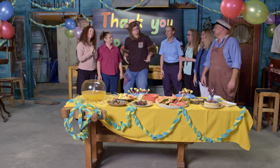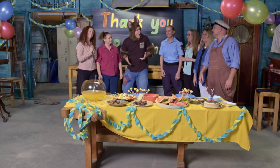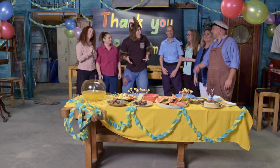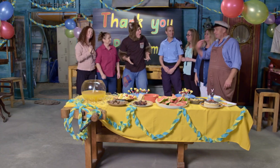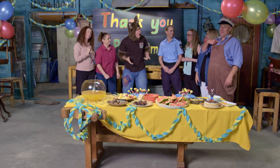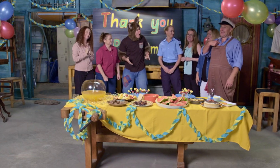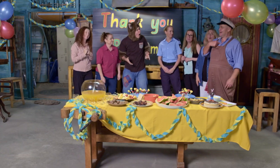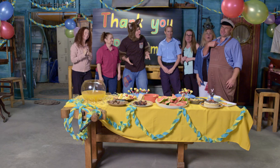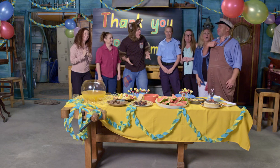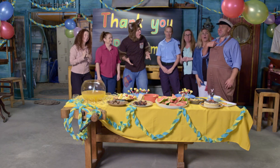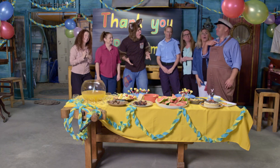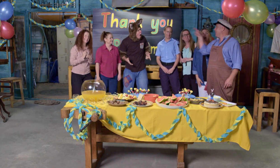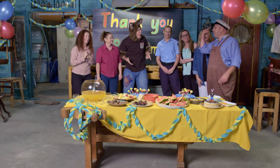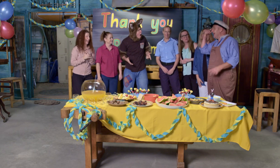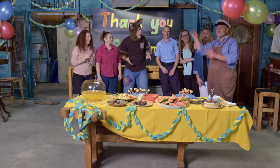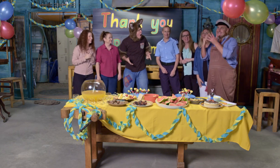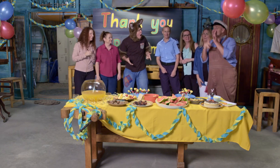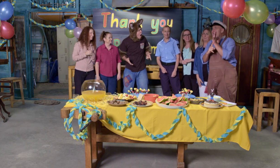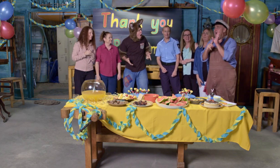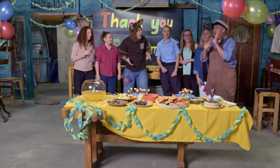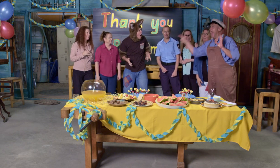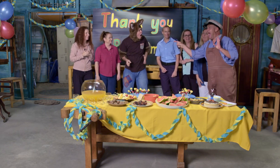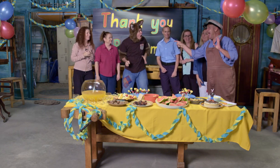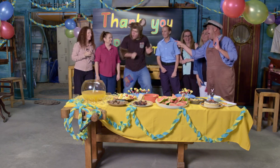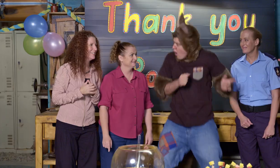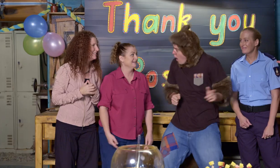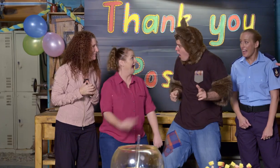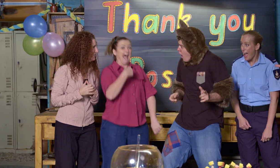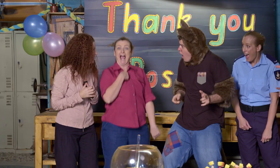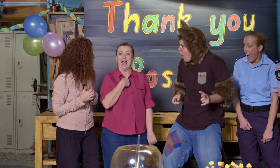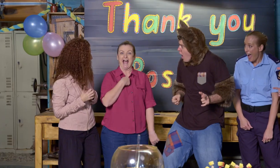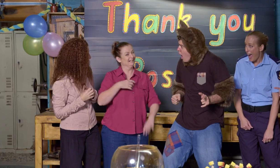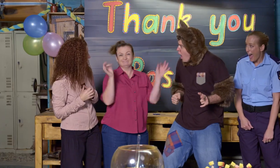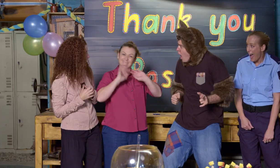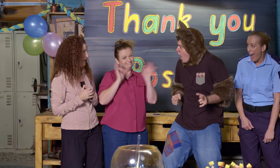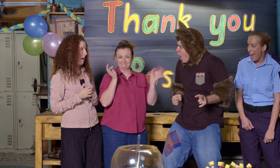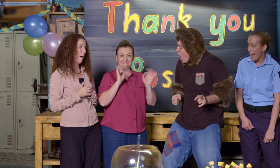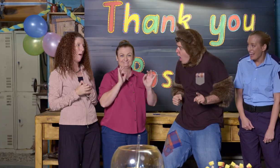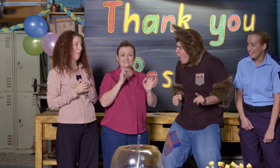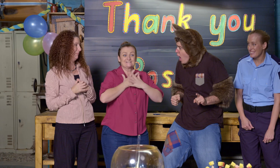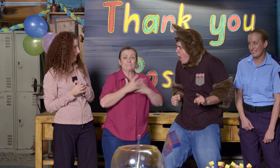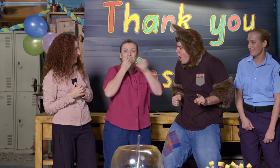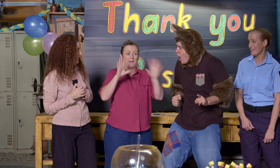Huh? That's right. It wasn't for me. And you thought the party was for Sally. Huh? And it wasn't for me either.